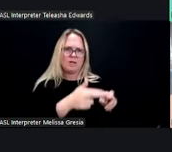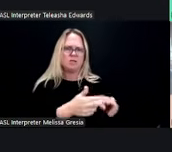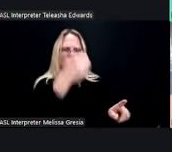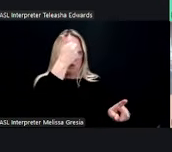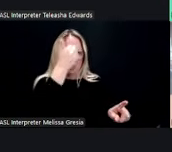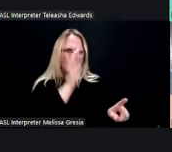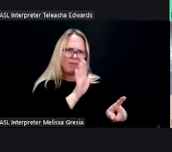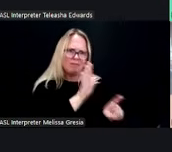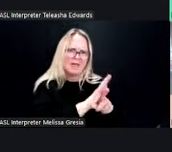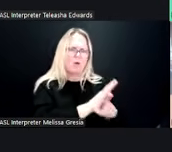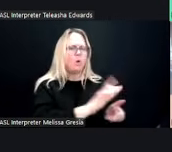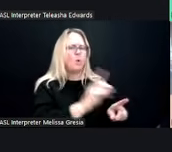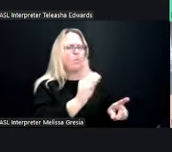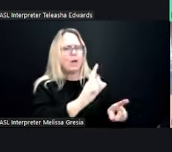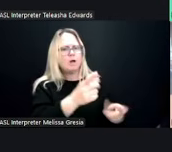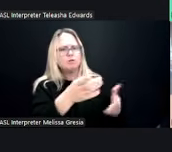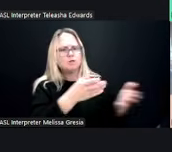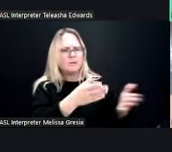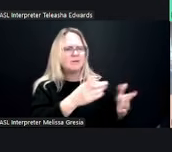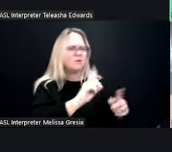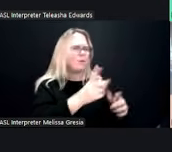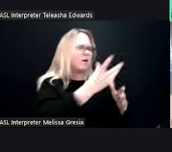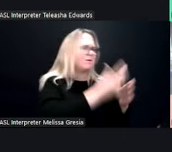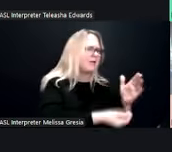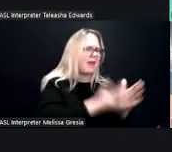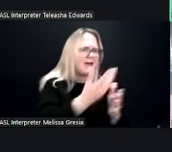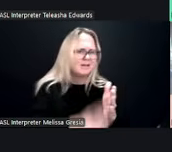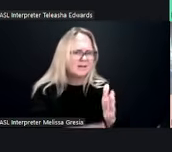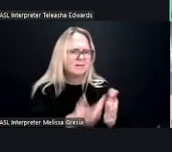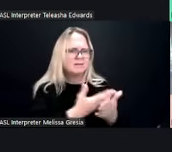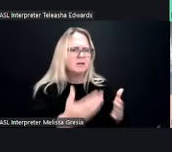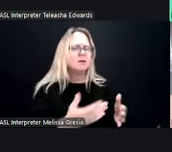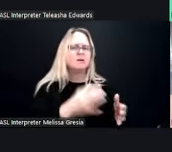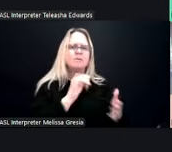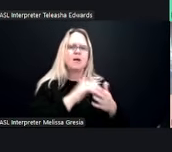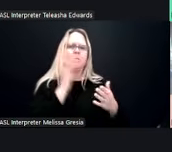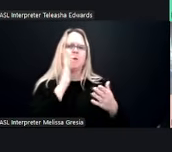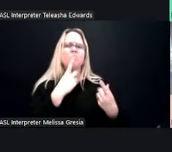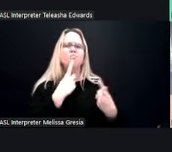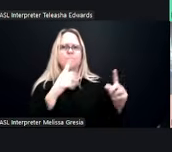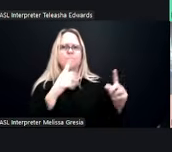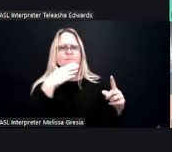services are and where the gaps are and what's going to work best in that community and we